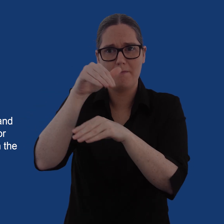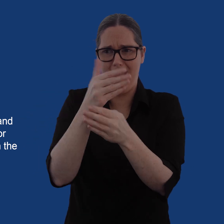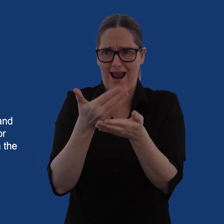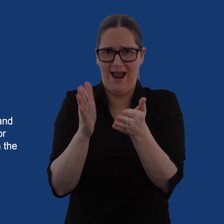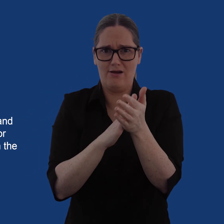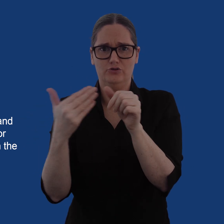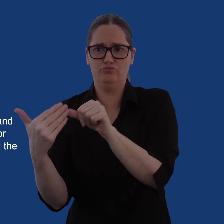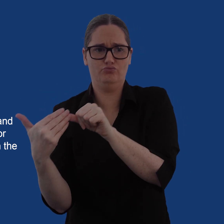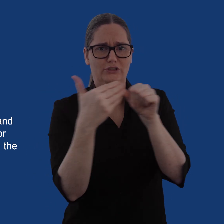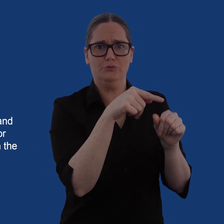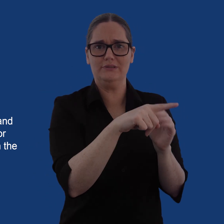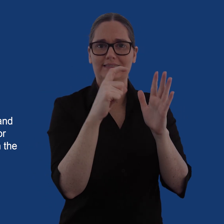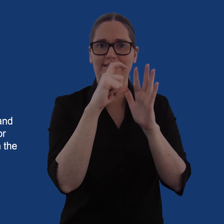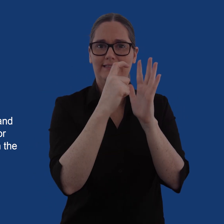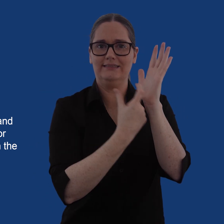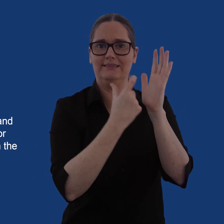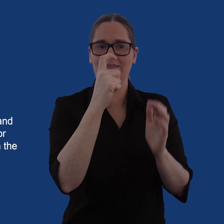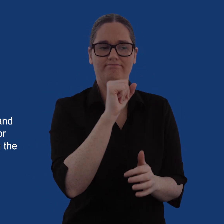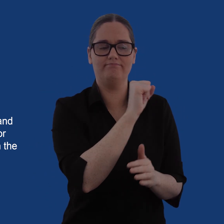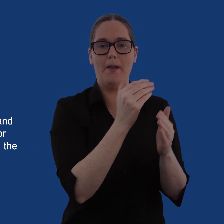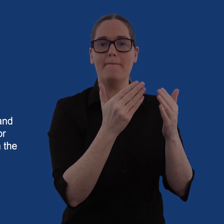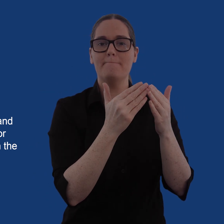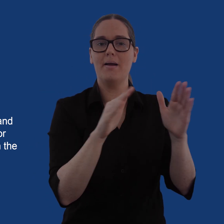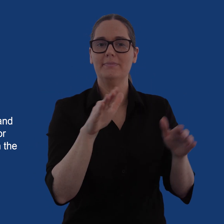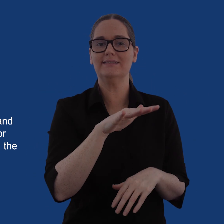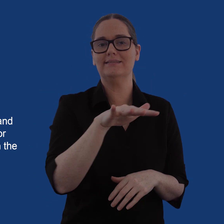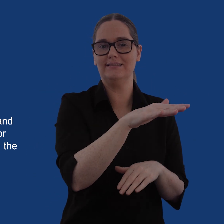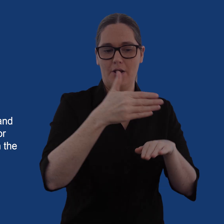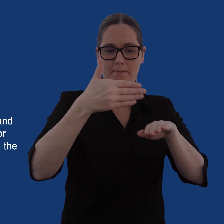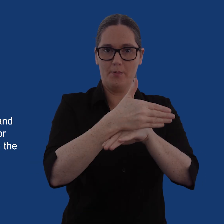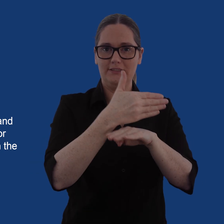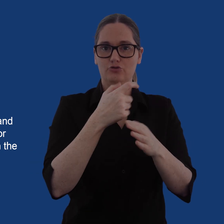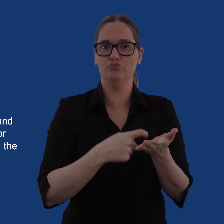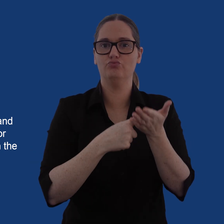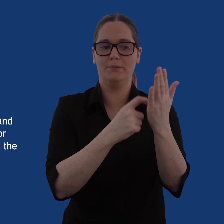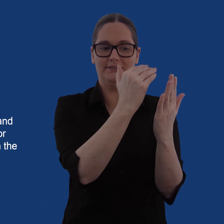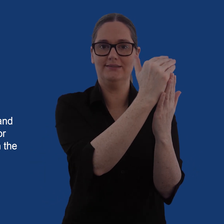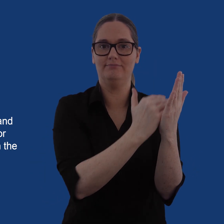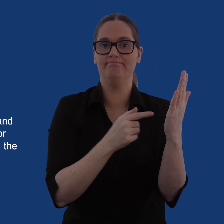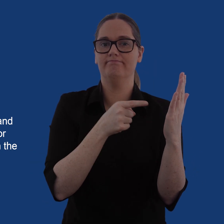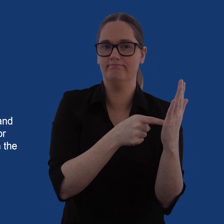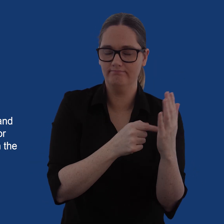on how to respond to public sector employment recommendations from the Disability Royal Commission.